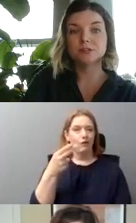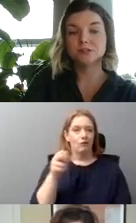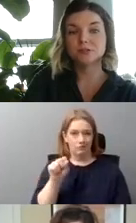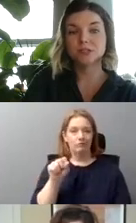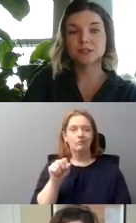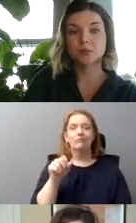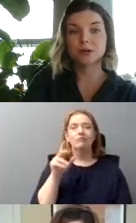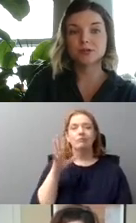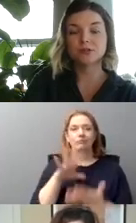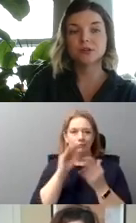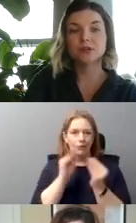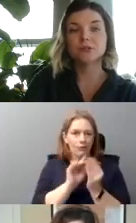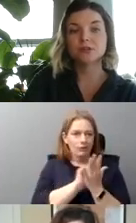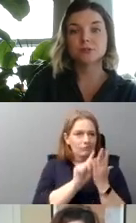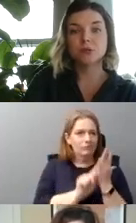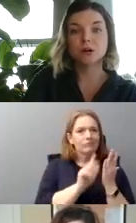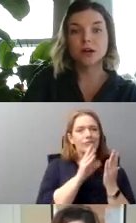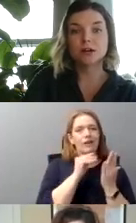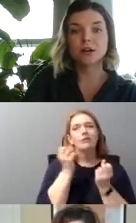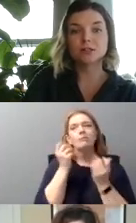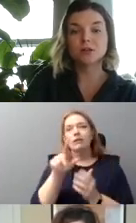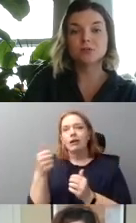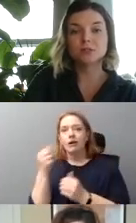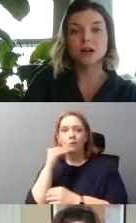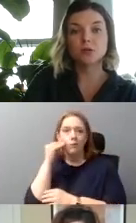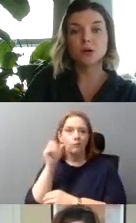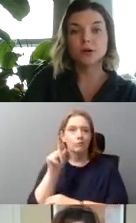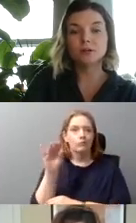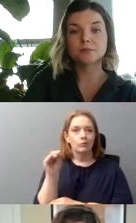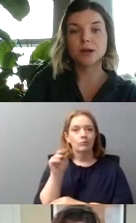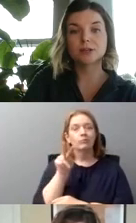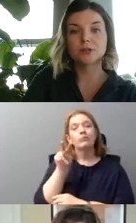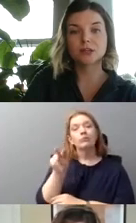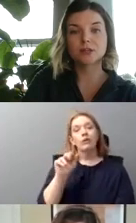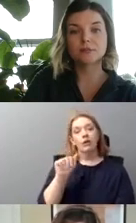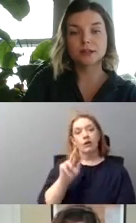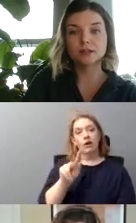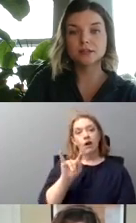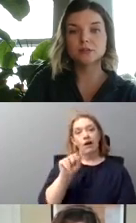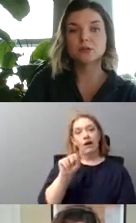and studios they support. You can learn more at artisthomes.org by joining their mailing list